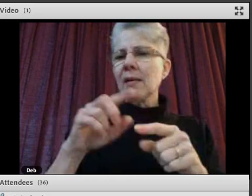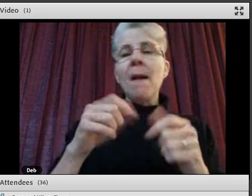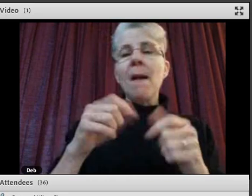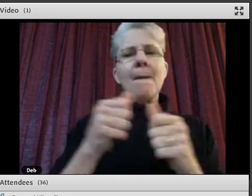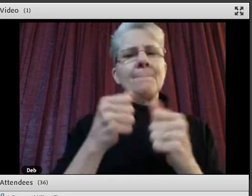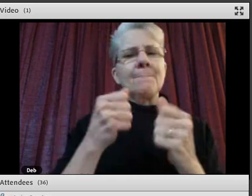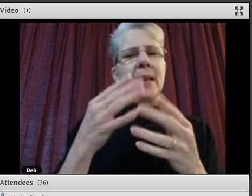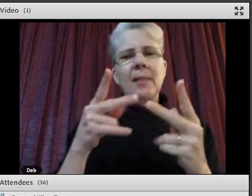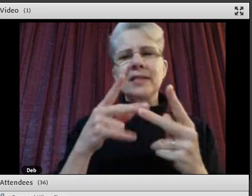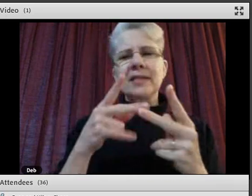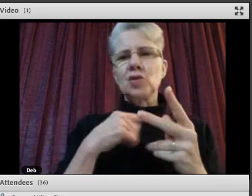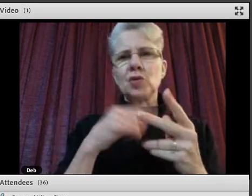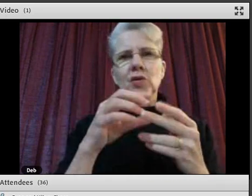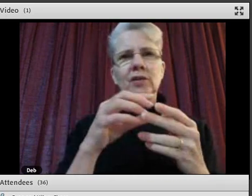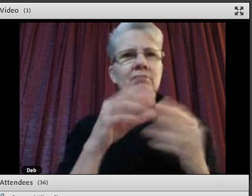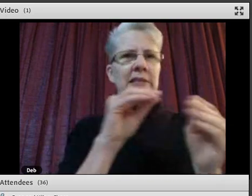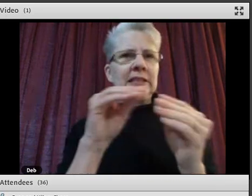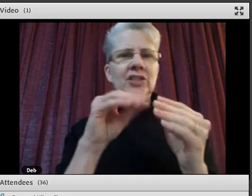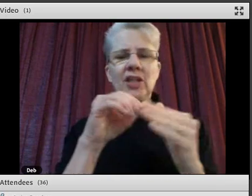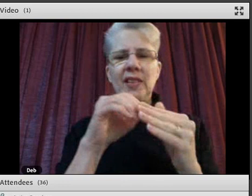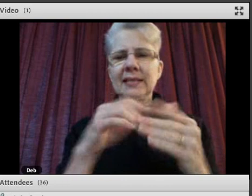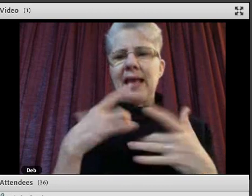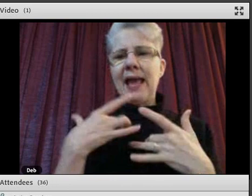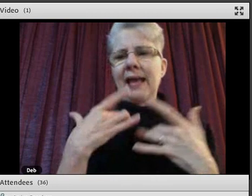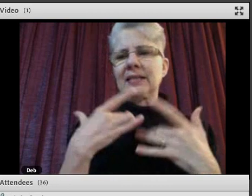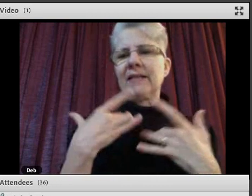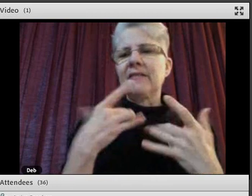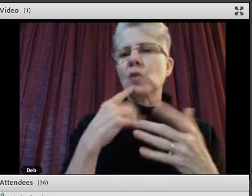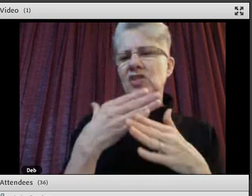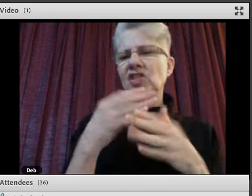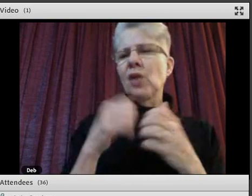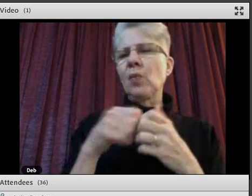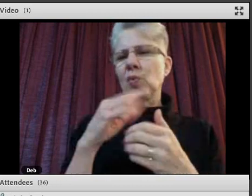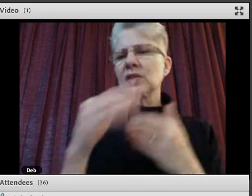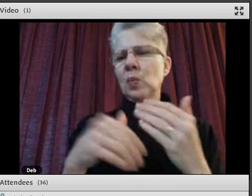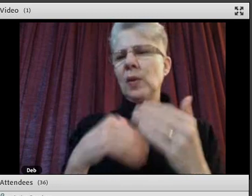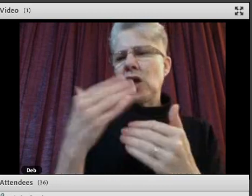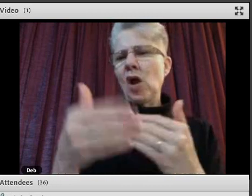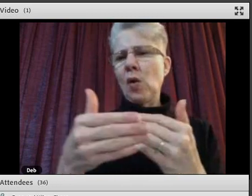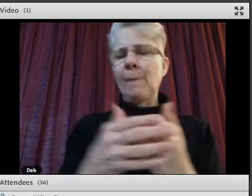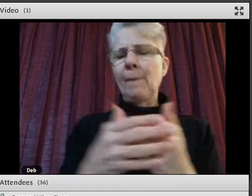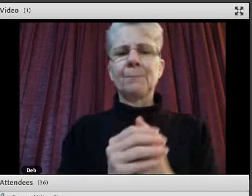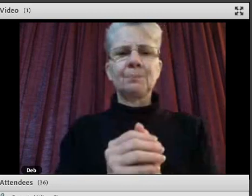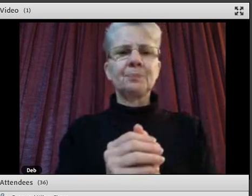There's a lot of different places we can take these simple activities. And we're going to kind of share those with you as we go.